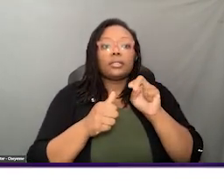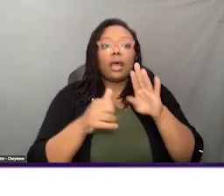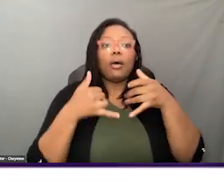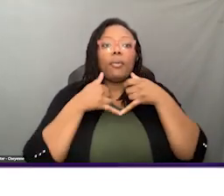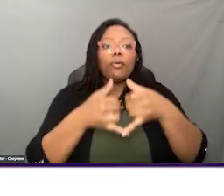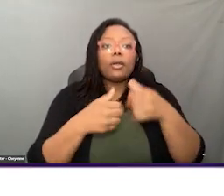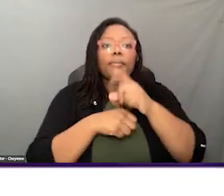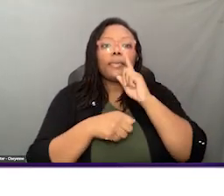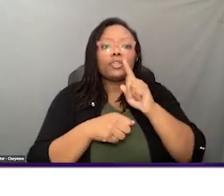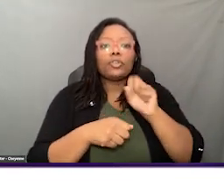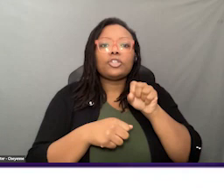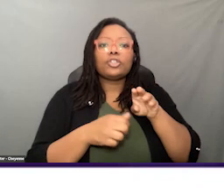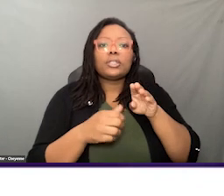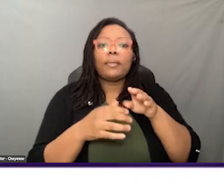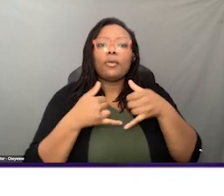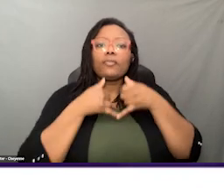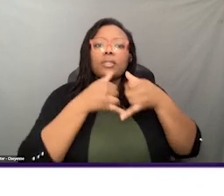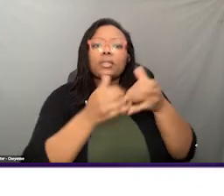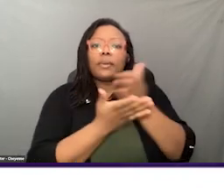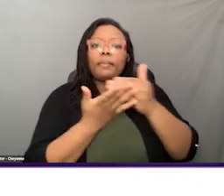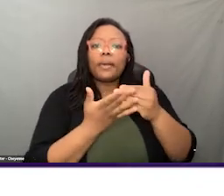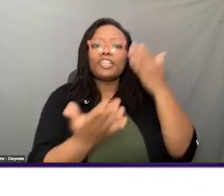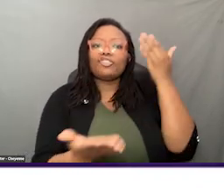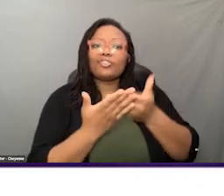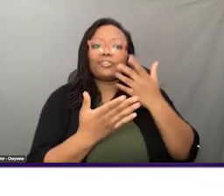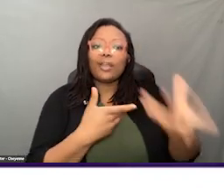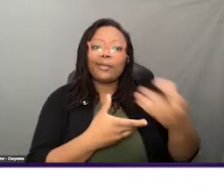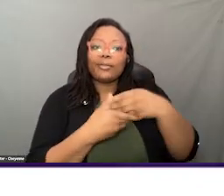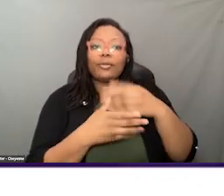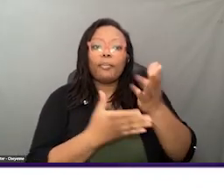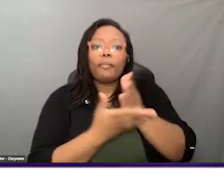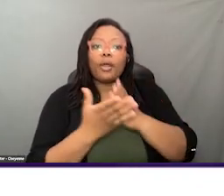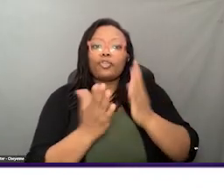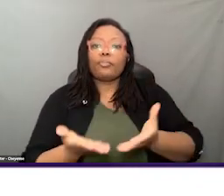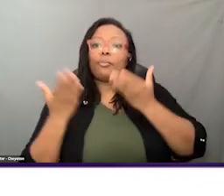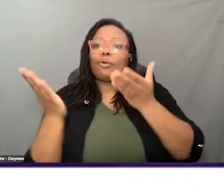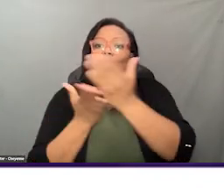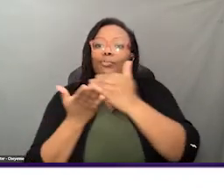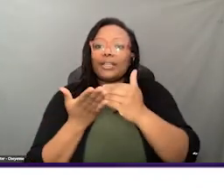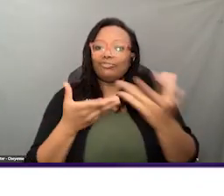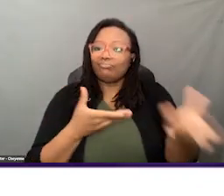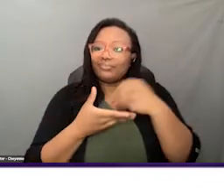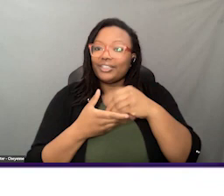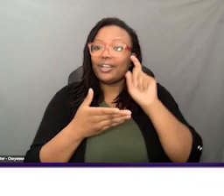Please be sure that your sub-awards budgets and budget justifications are included as a part of the proposal budget.